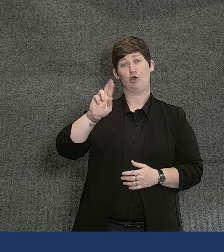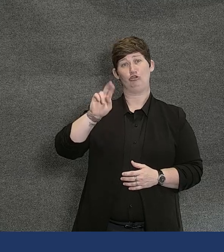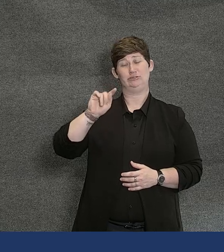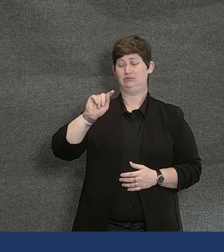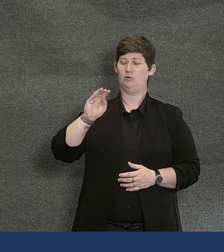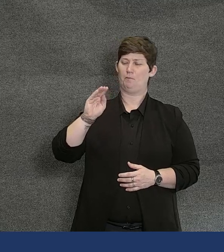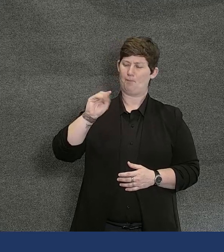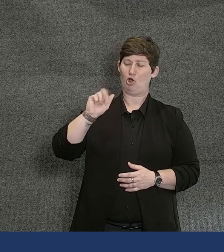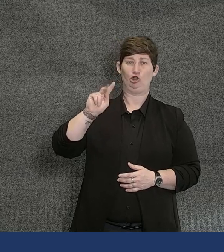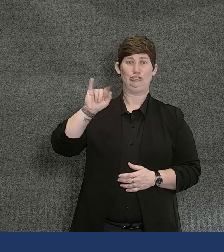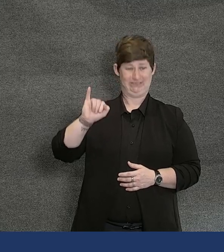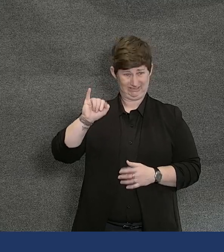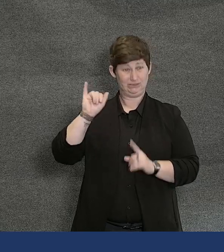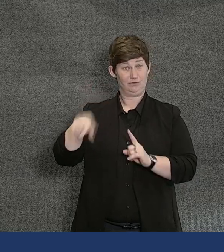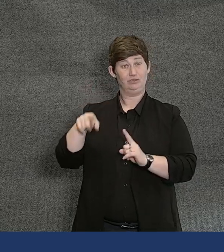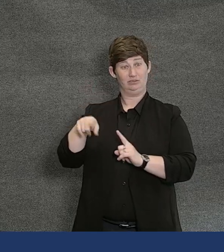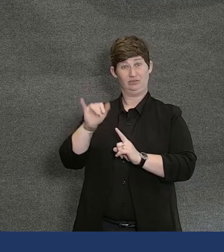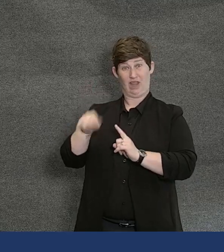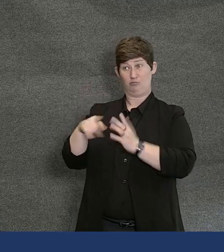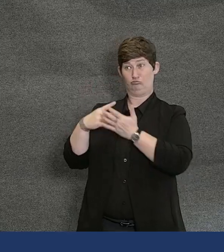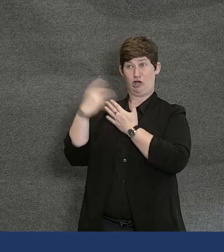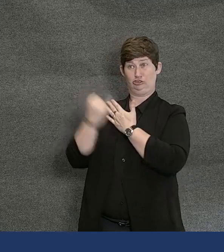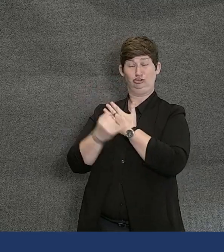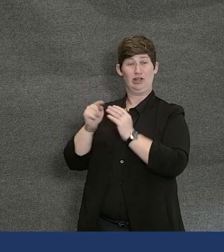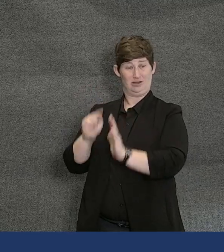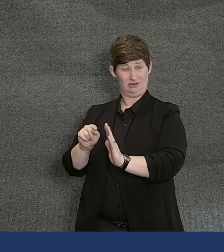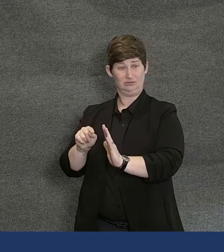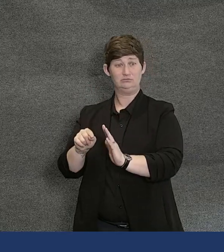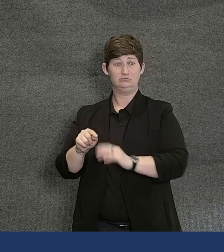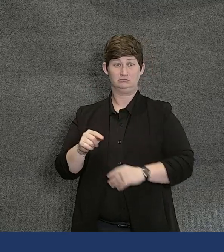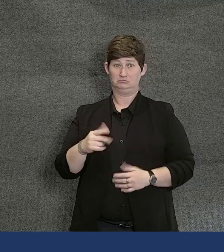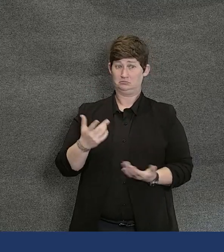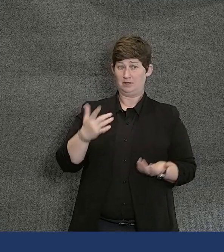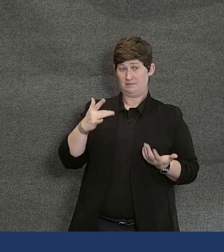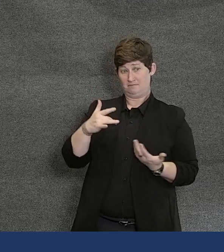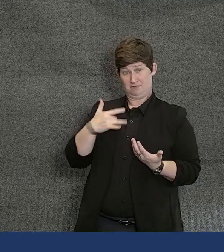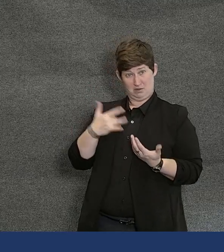It was very heartening as a possible model. So we want to see more of that.